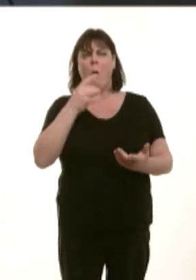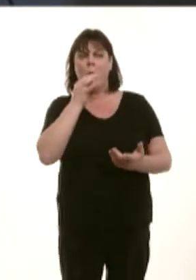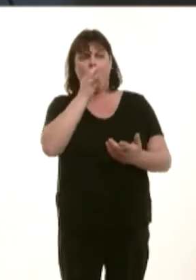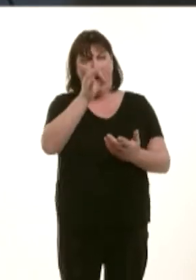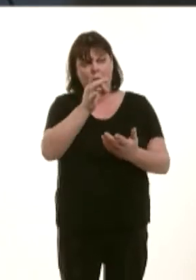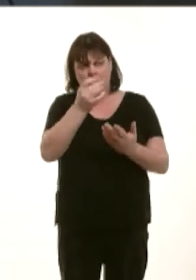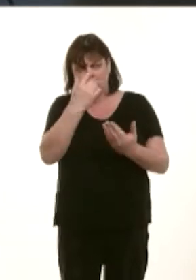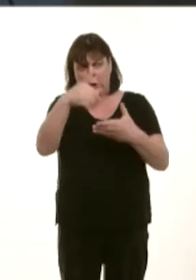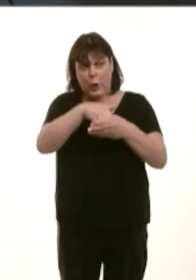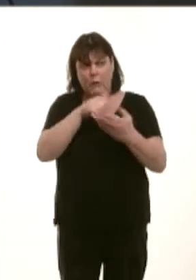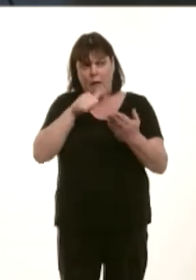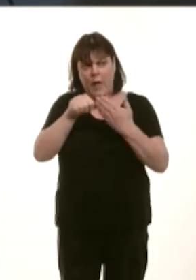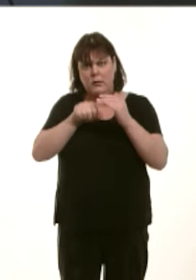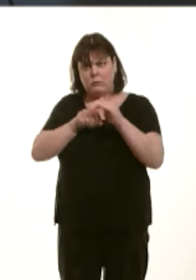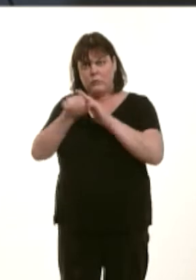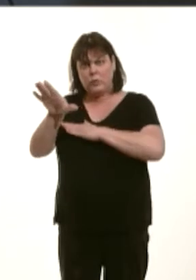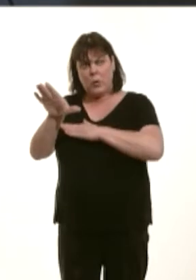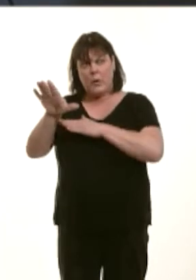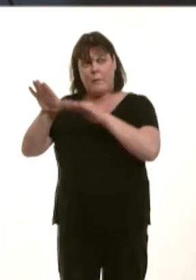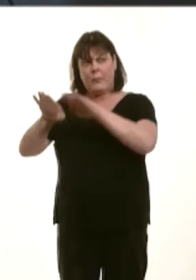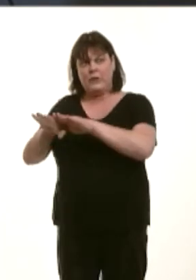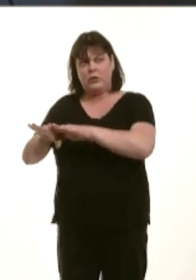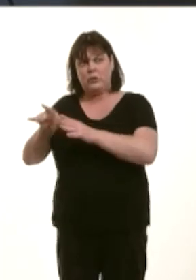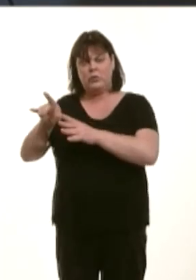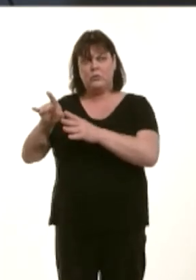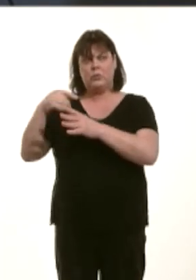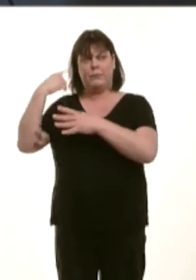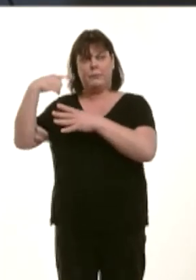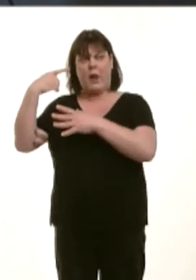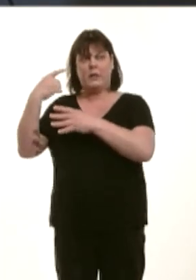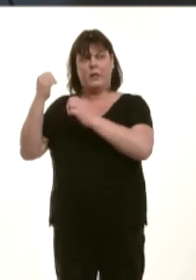as a Government have sent to the UK Government—have you asked, and perhaps you could make this